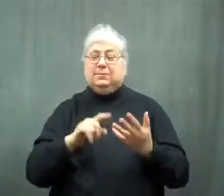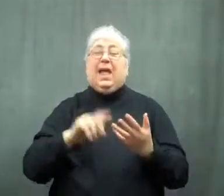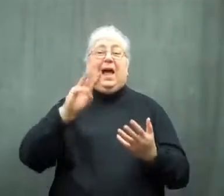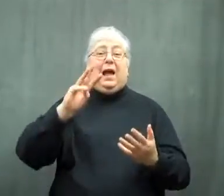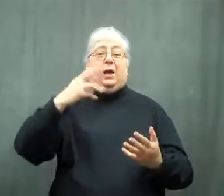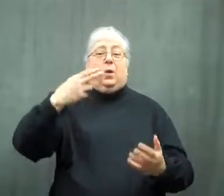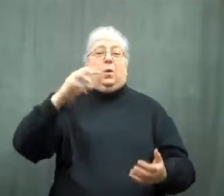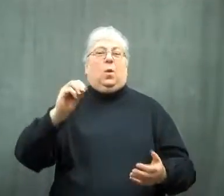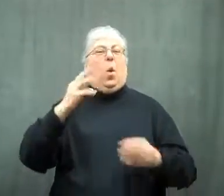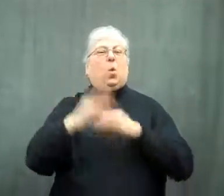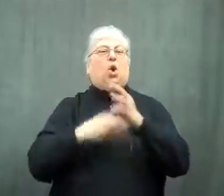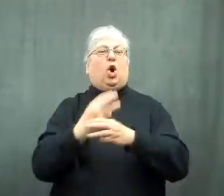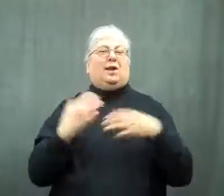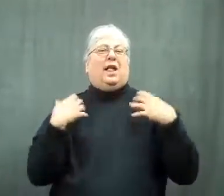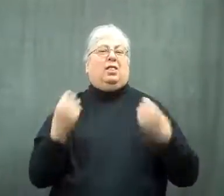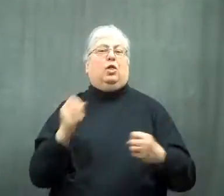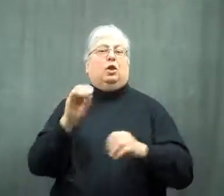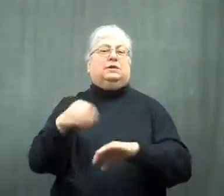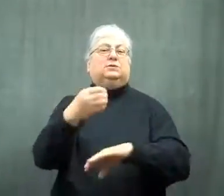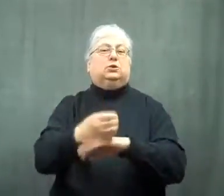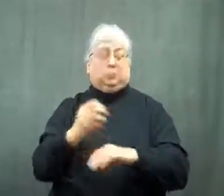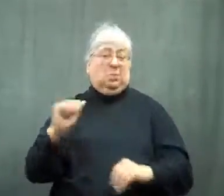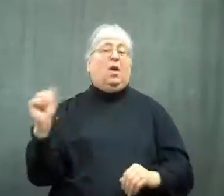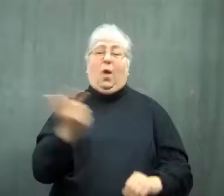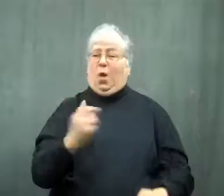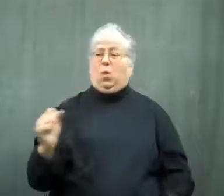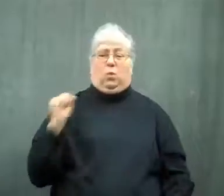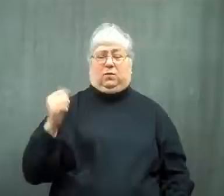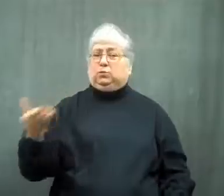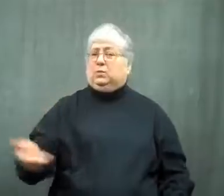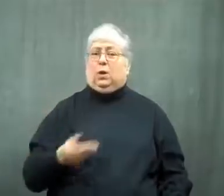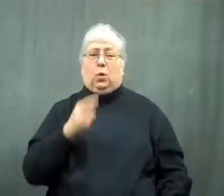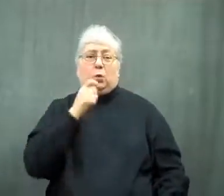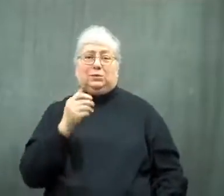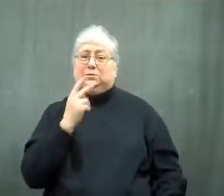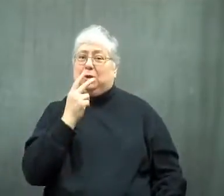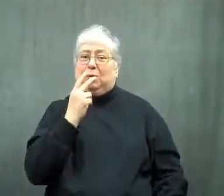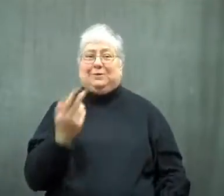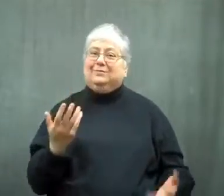and the WHO, World Health Organizations all do not hire smokers.